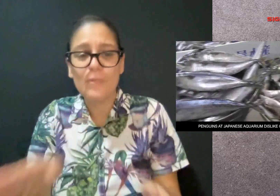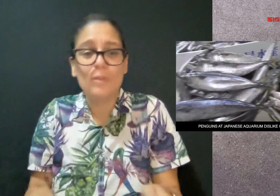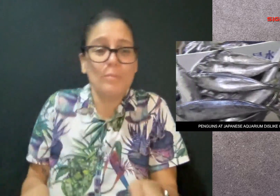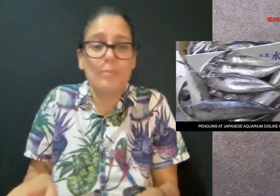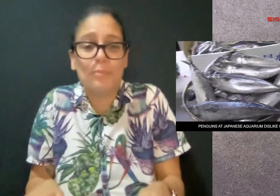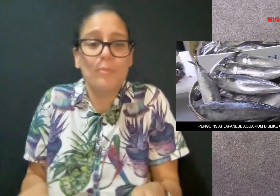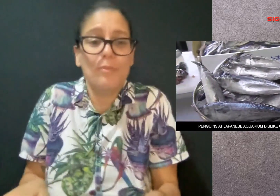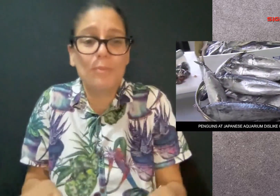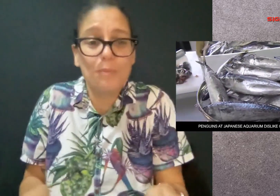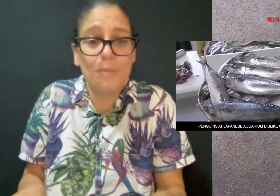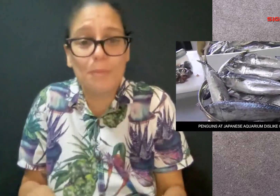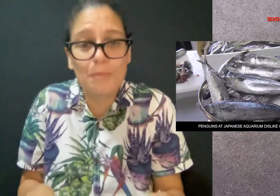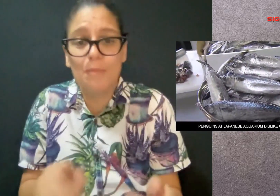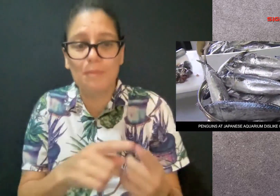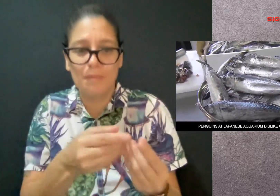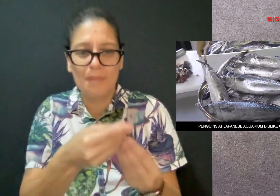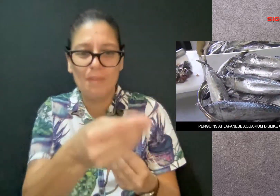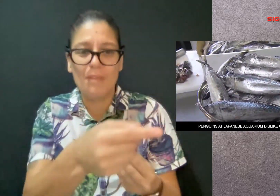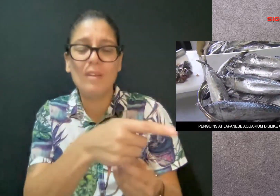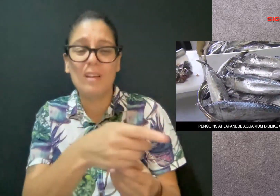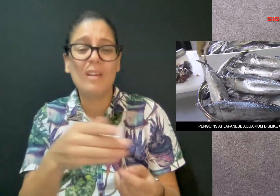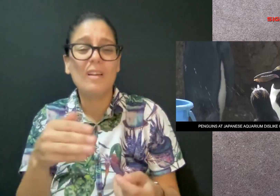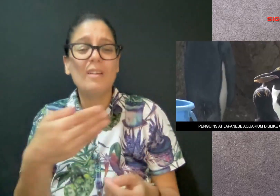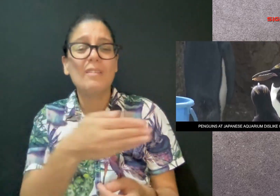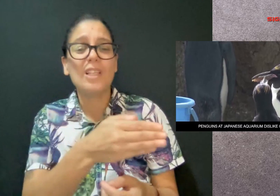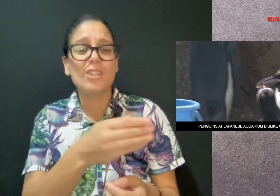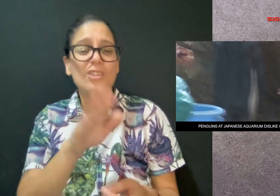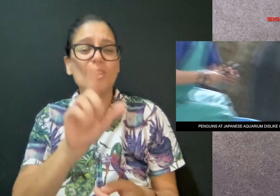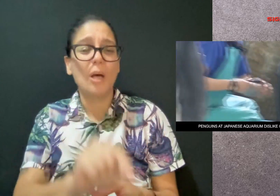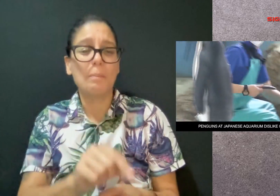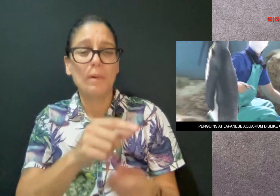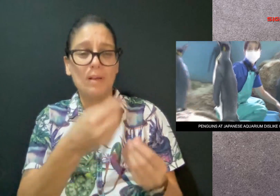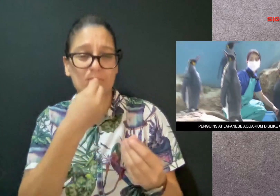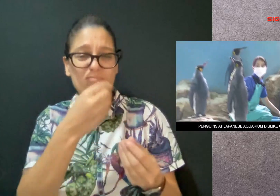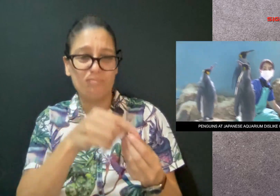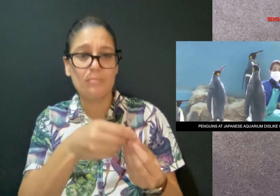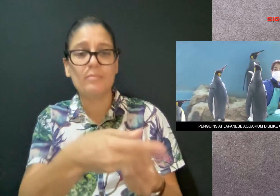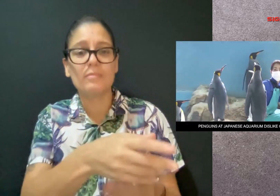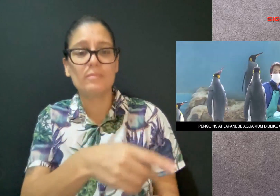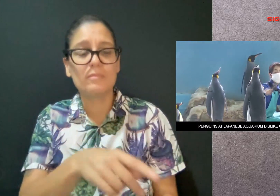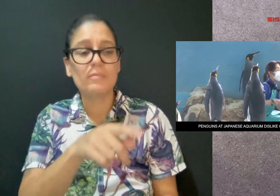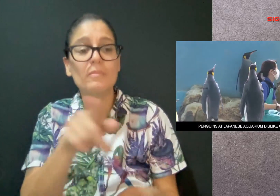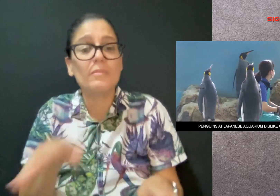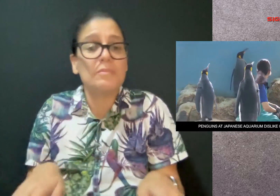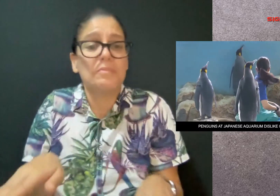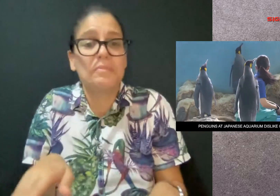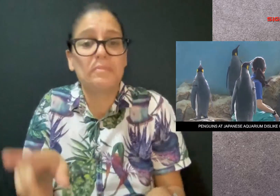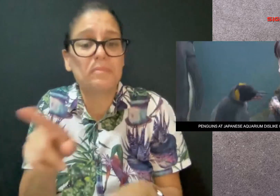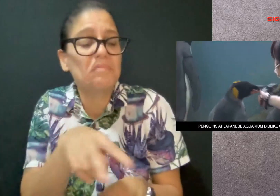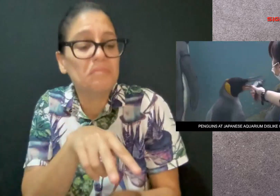but when the aquarium tried to feed the penguins the cheap fish they refused to open their mouth